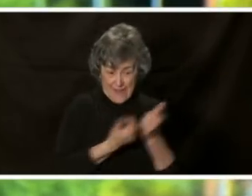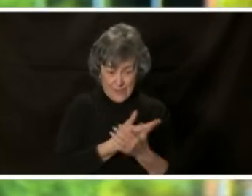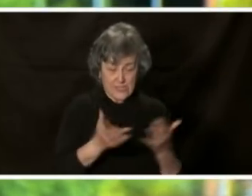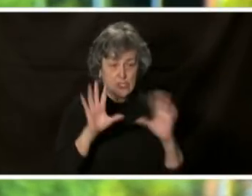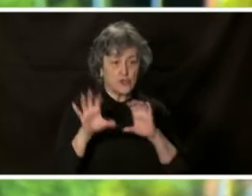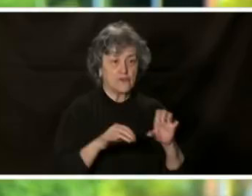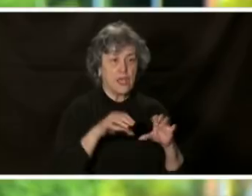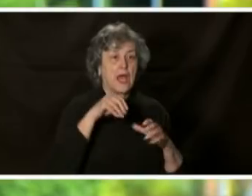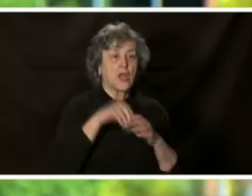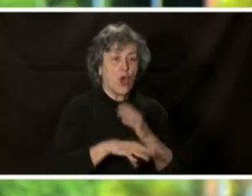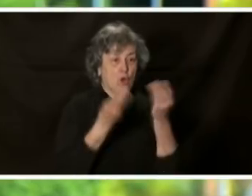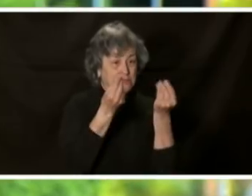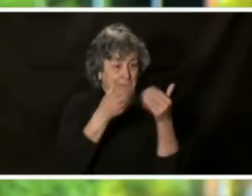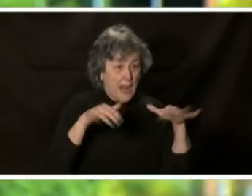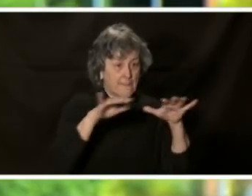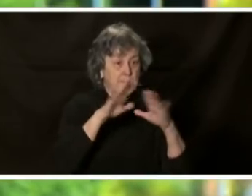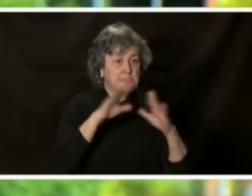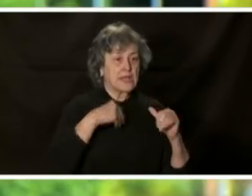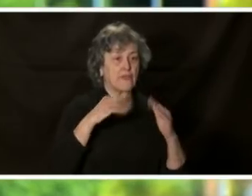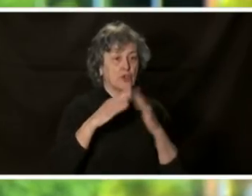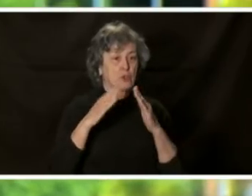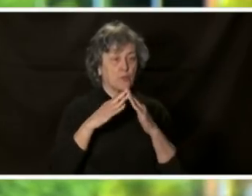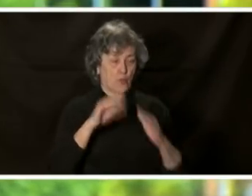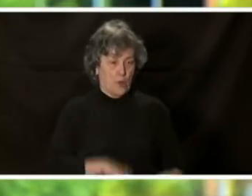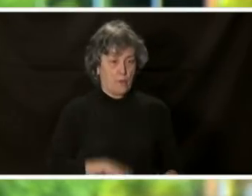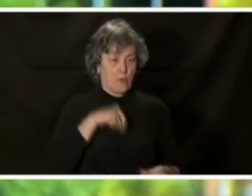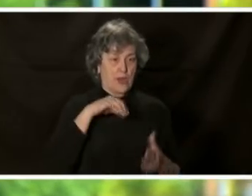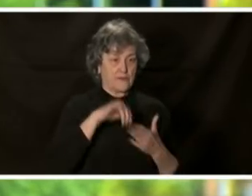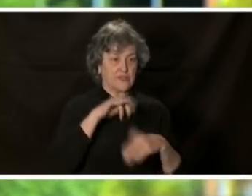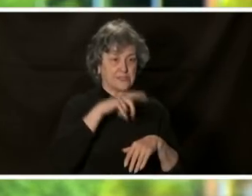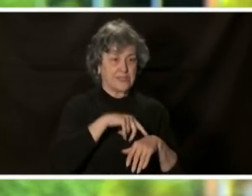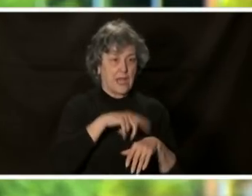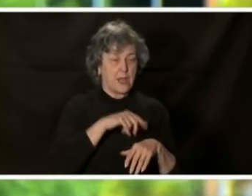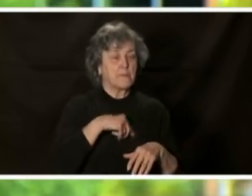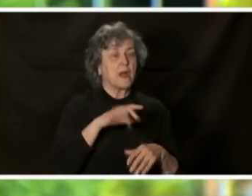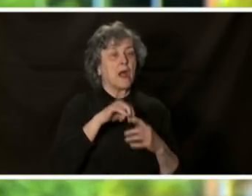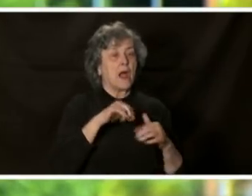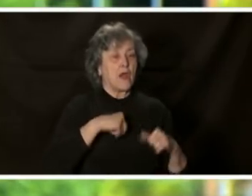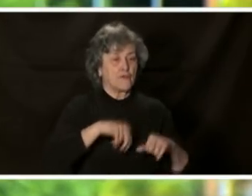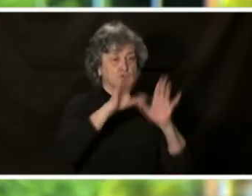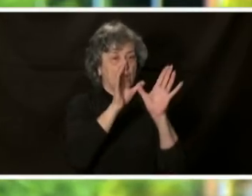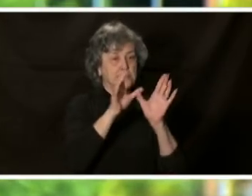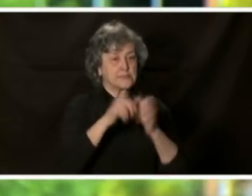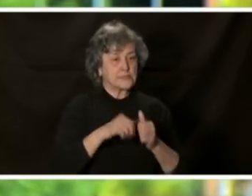WE'RE PROUD OF WHAT YOU'VE DONE IN THIS TIME OF CRISIS, TO HELP SERVE AND SUPPORT OTHERS.